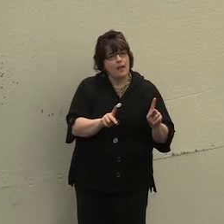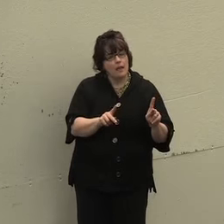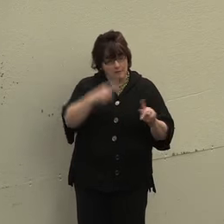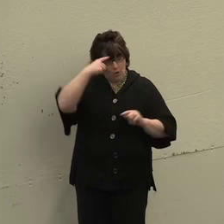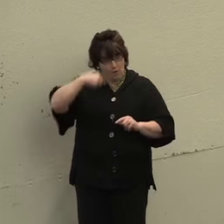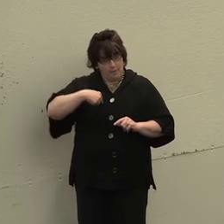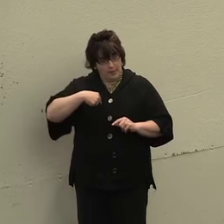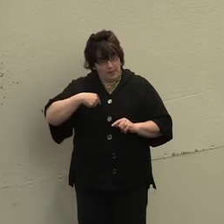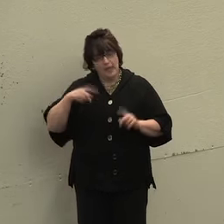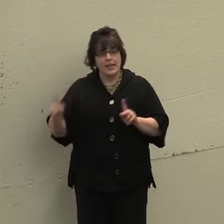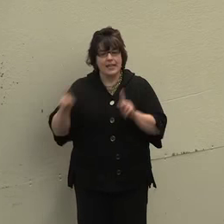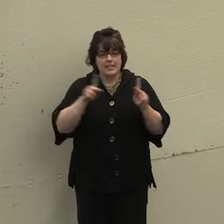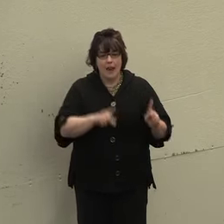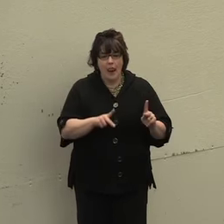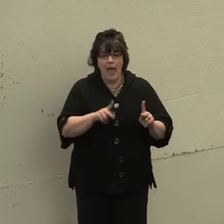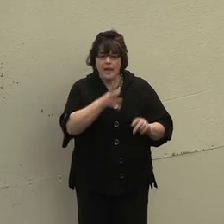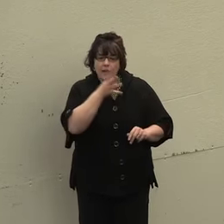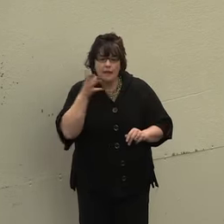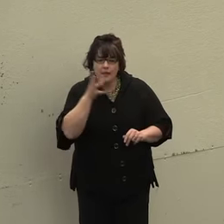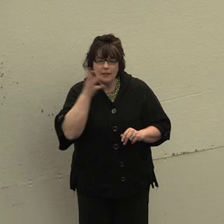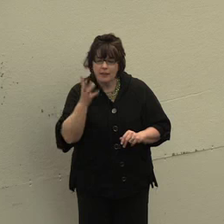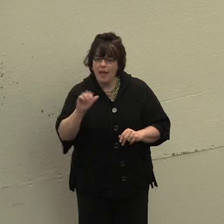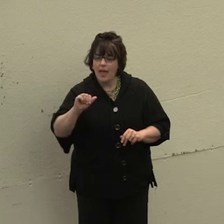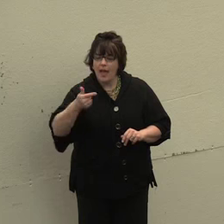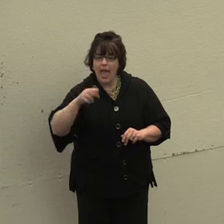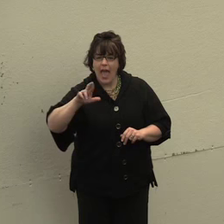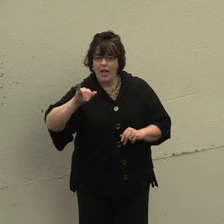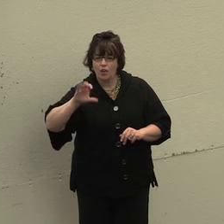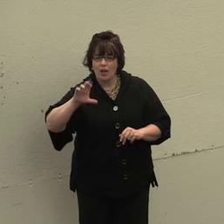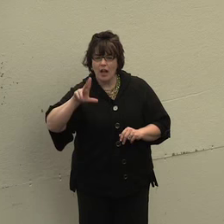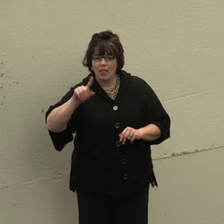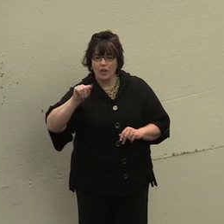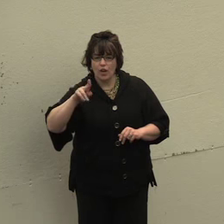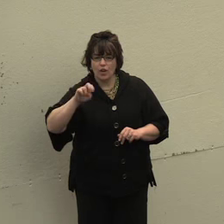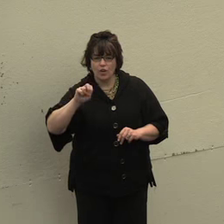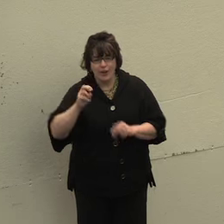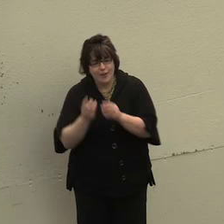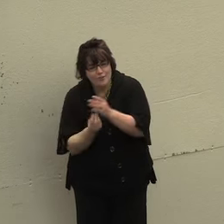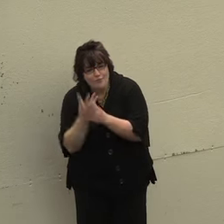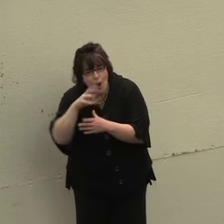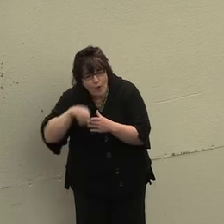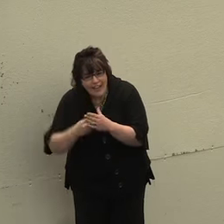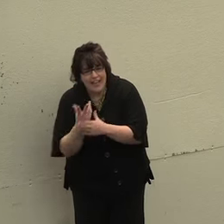like an agriculture, the growing some vegetables or something.